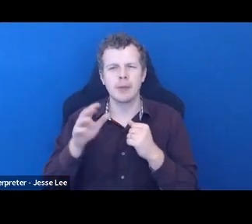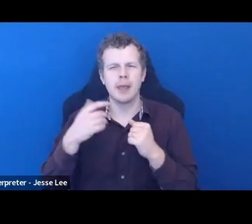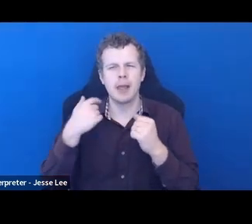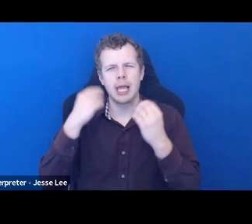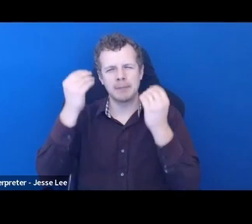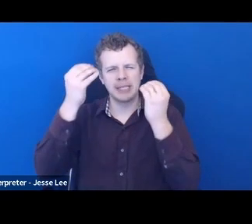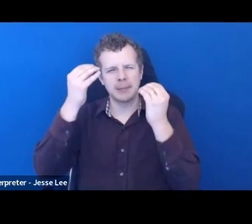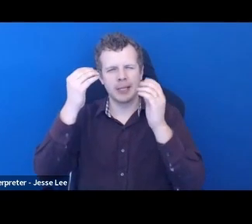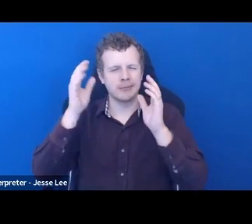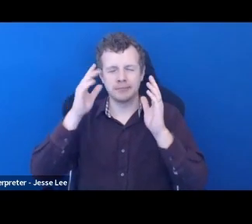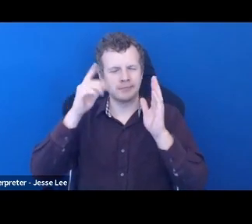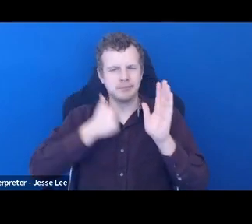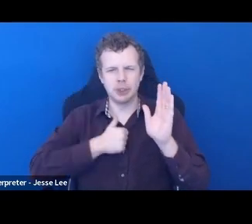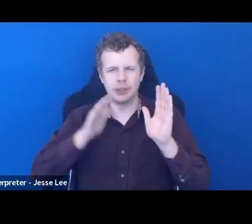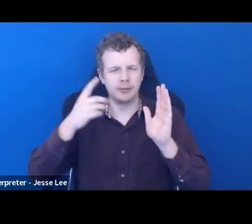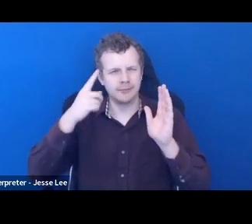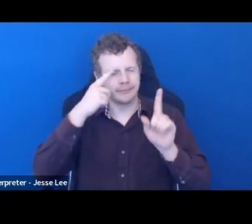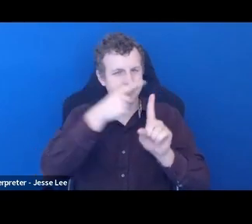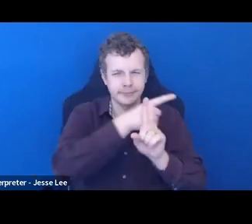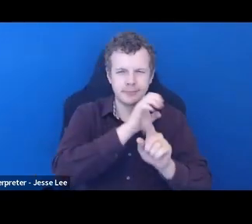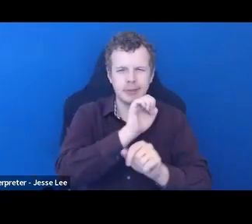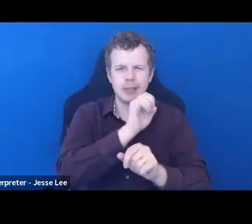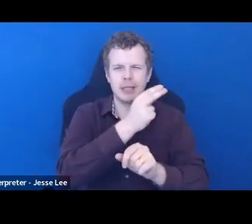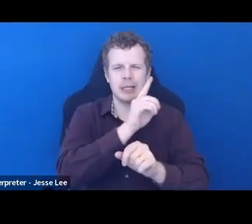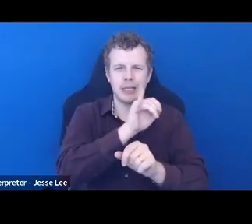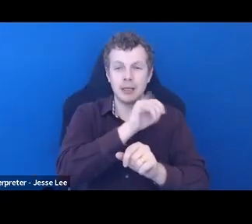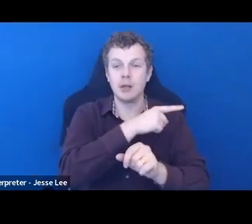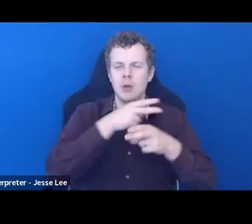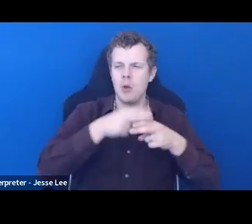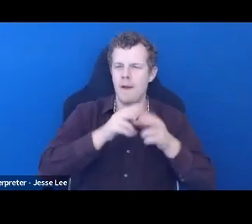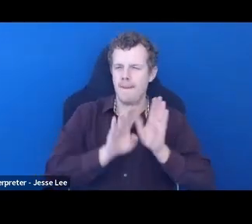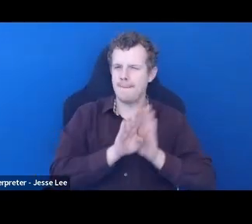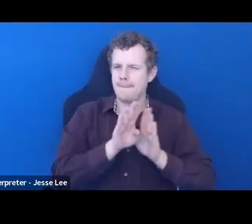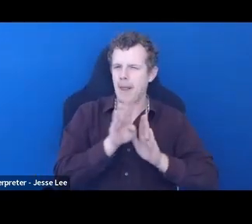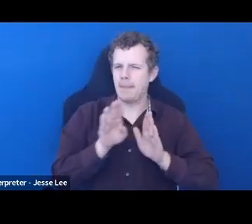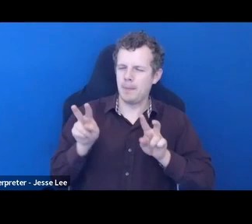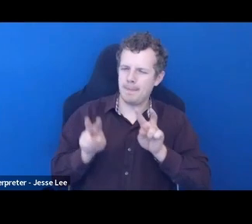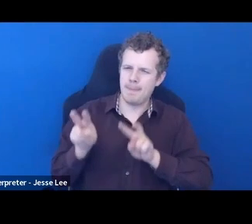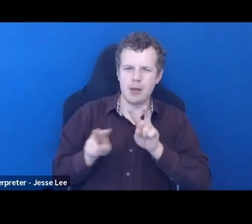So those developmental monitoring's are going to be happening throughout life of the child.